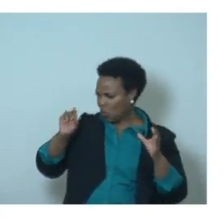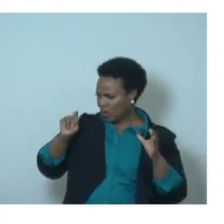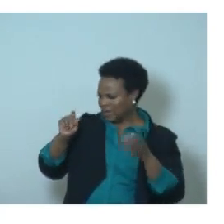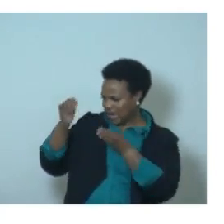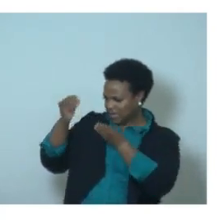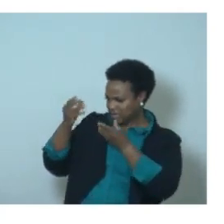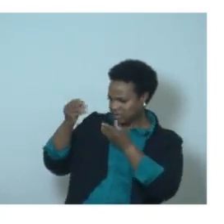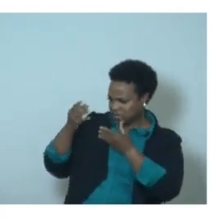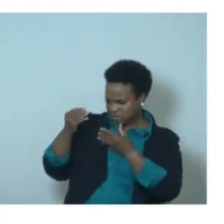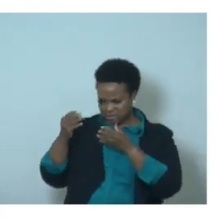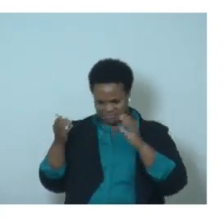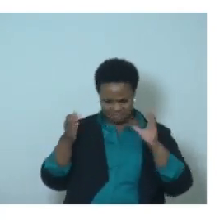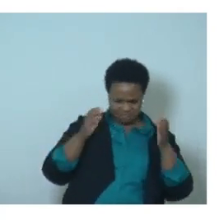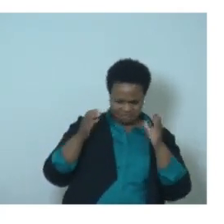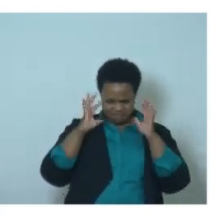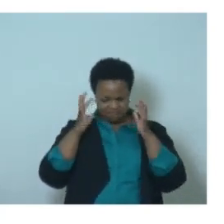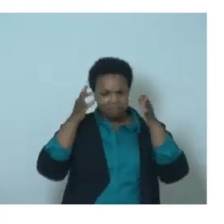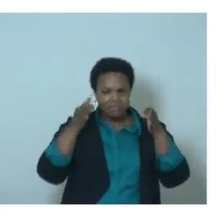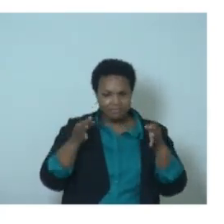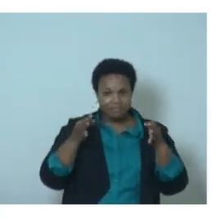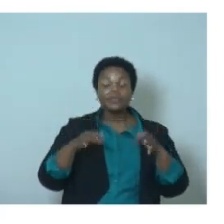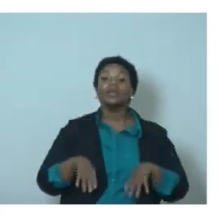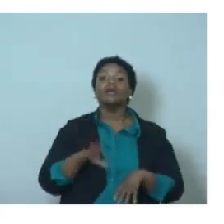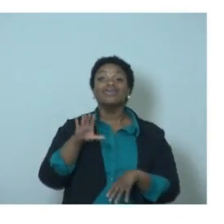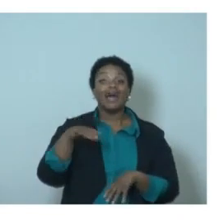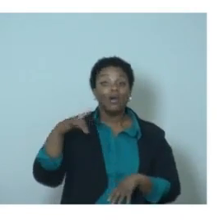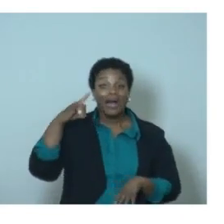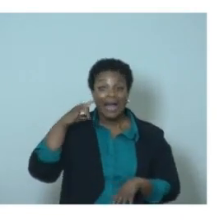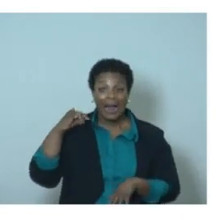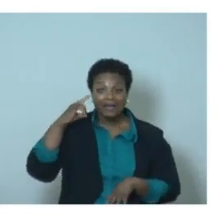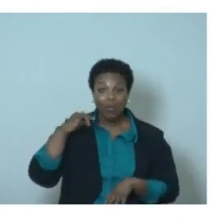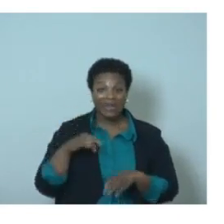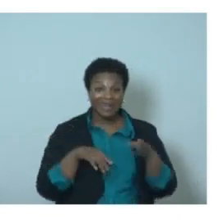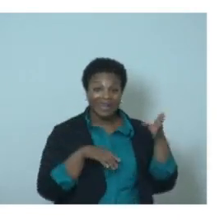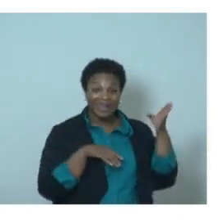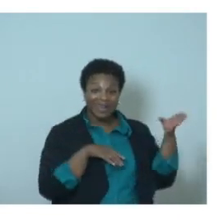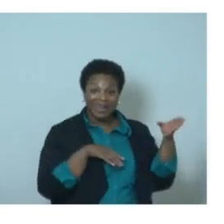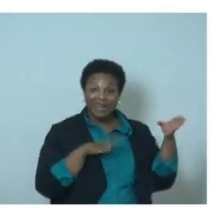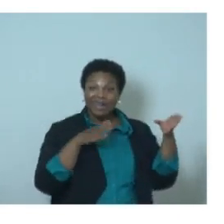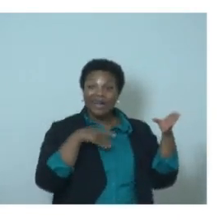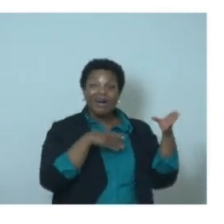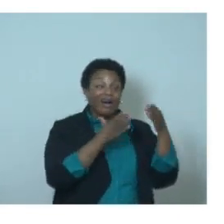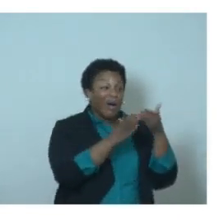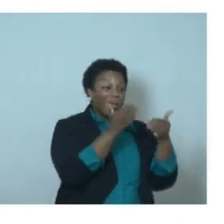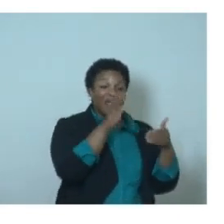ACTUAL DATA THAT’S OCCURRING IN NEW MEXICO. NOW LOOK AT CALIFORNIA. THEY’VE GOT A HUNDRED AND FORTY THOUSAND.